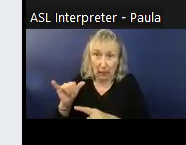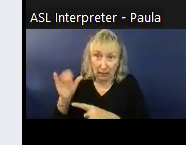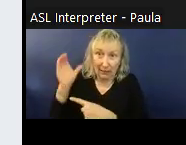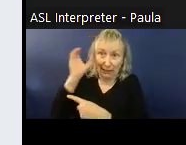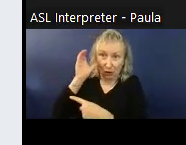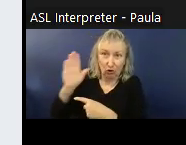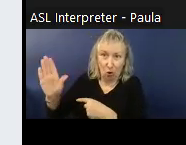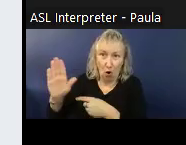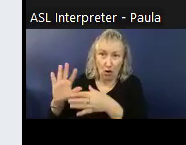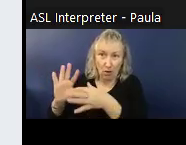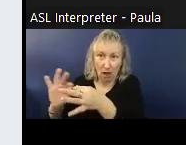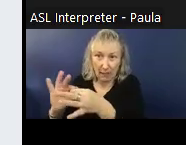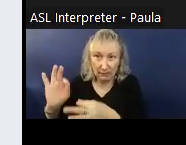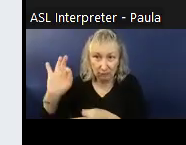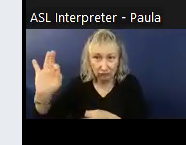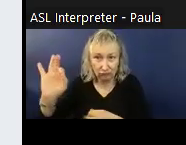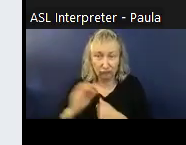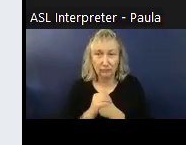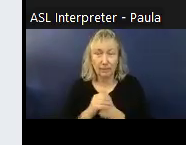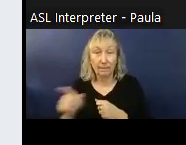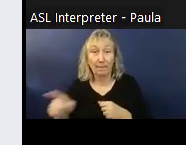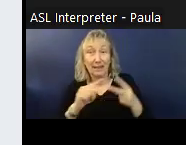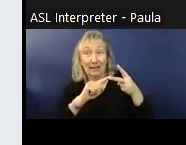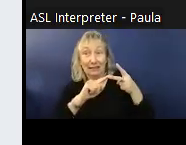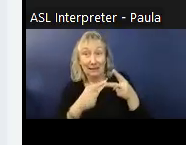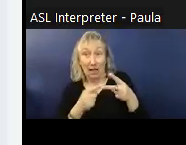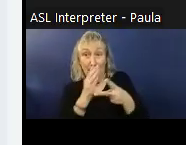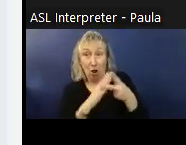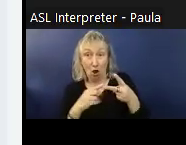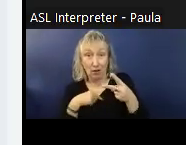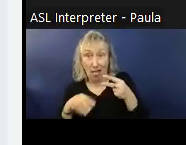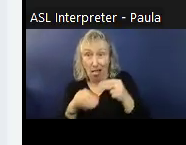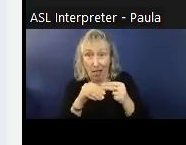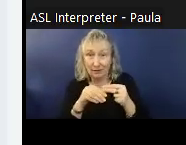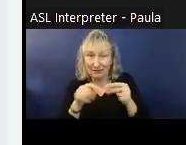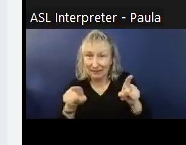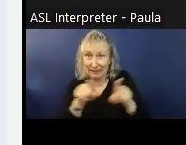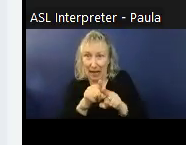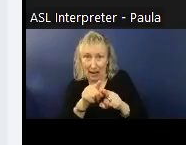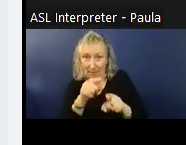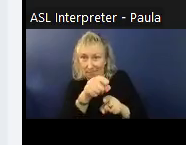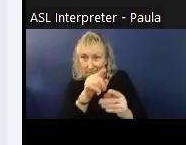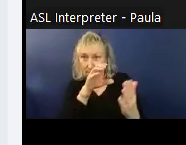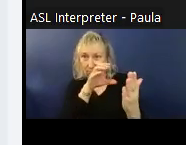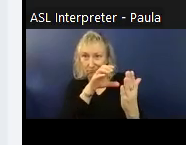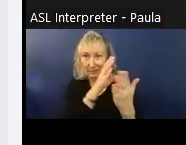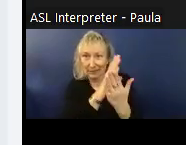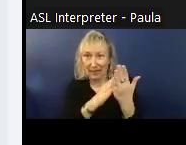And the second piece is actually in the same definition, verbal, verbal abuse B.